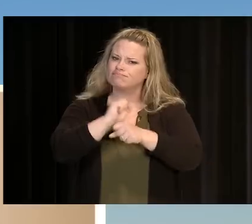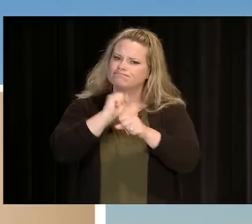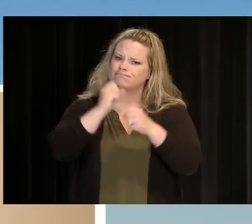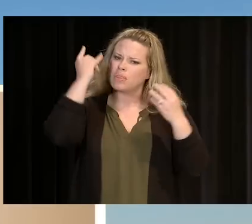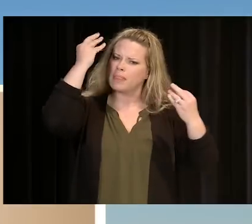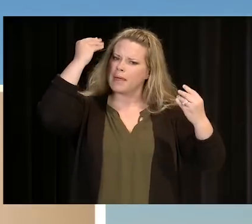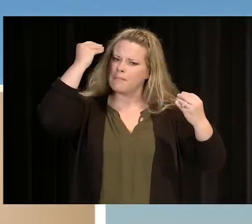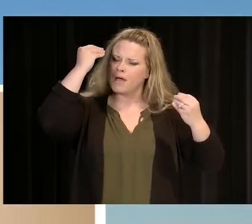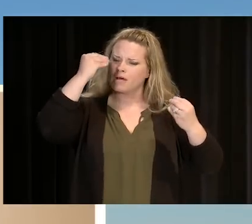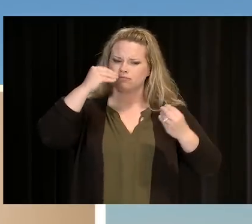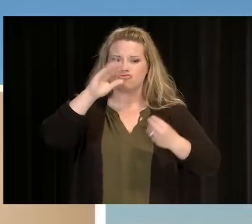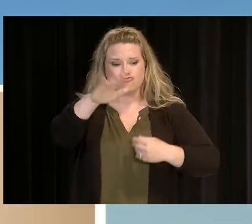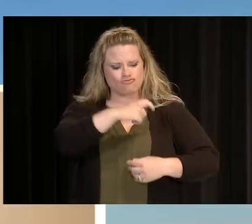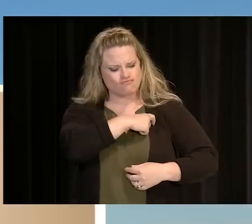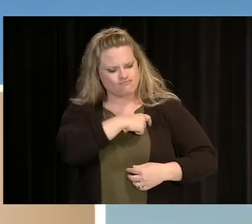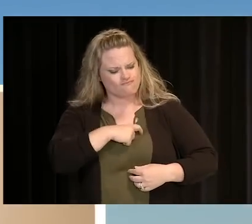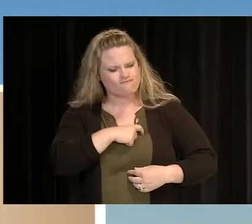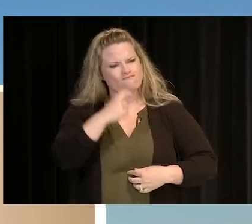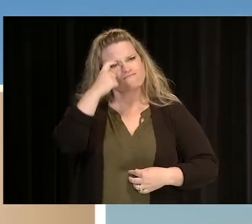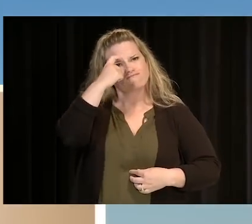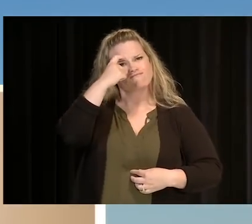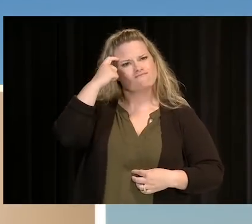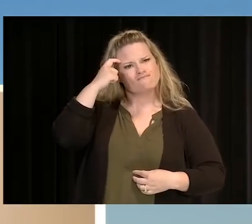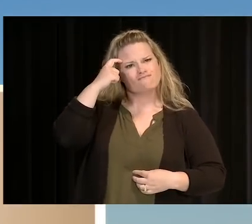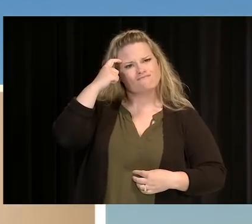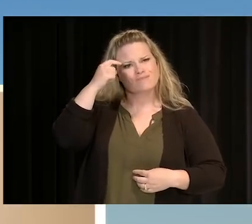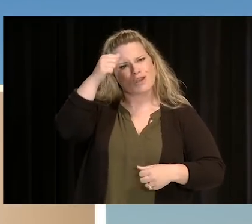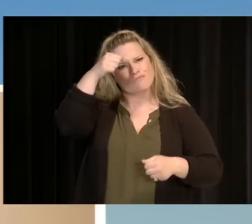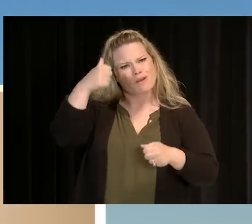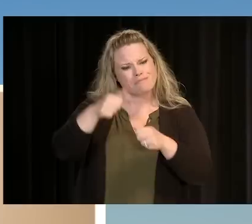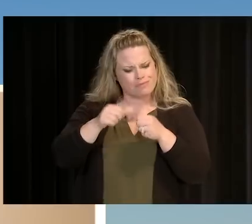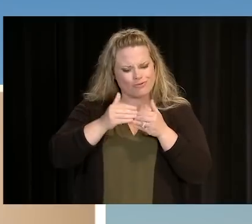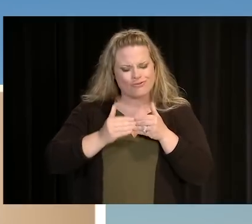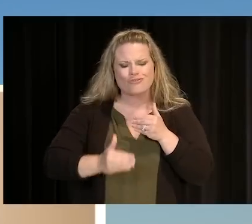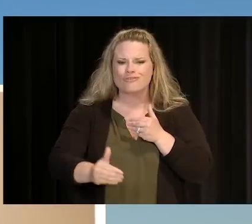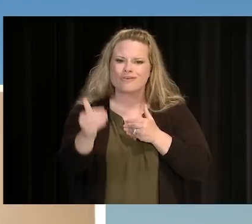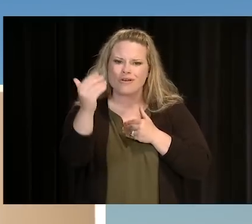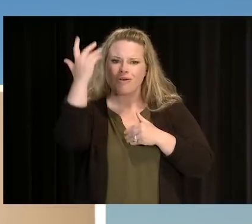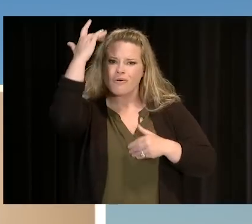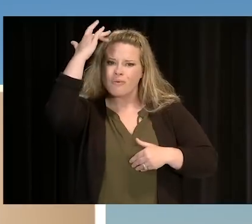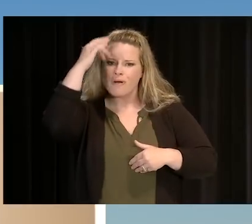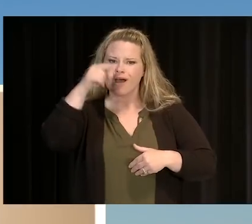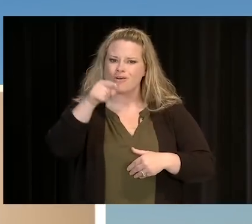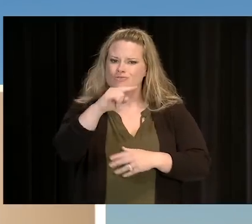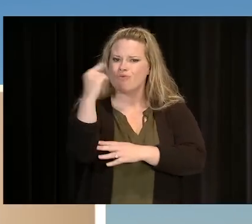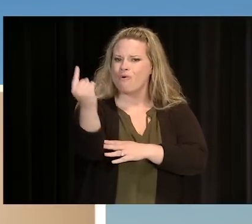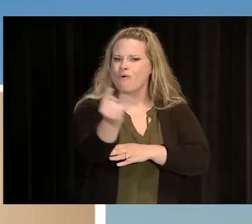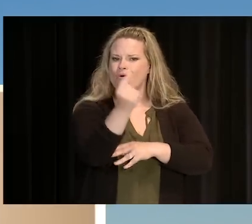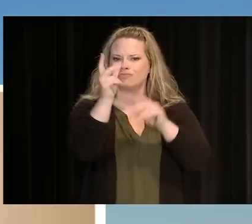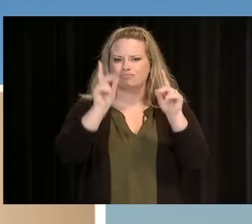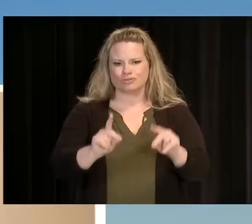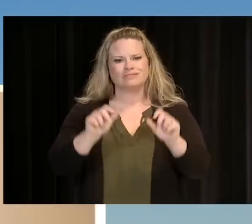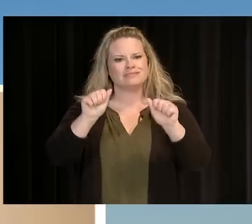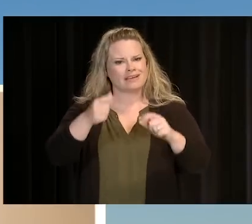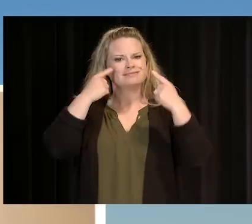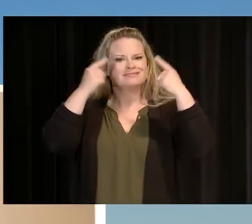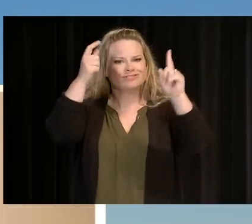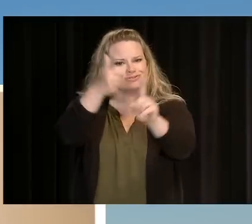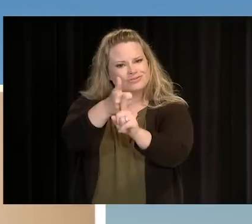TRULY THINK ABOUT THAT QUESTION. WRITE THE ANSWER ON YOUR HEART, RESTORE IT IN YOUR BRAIN, AND NEVER FORGET IT, BECAUSE YOU ARE THE ONLY ONE WHO CAN MAKE IT HAPPEN.